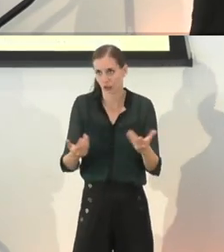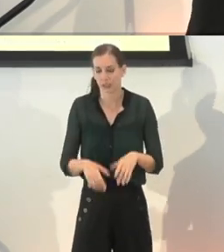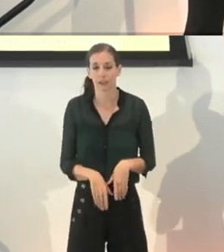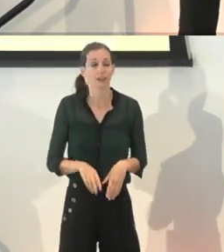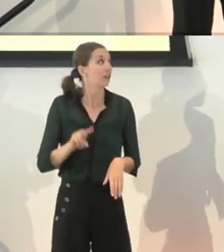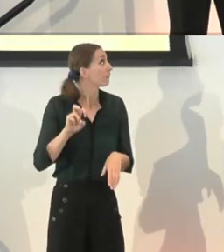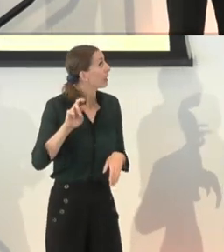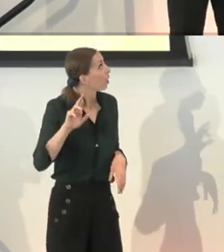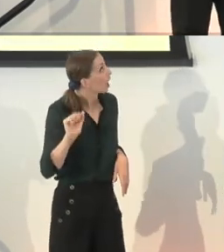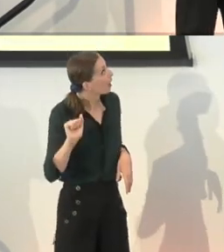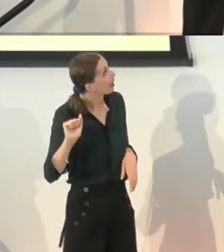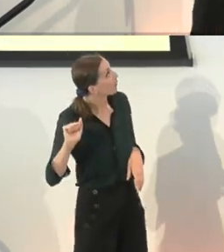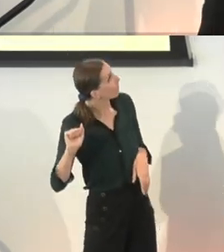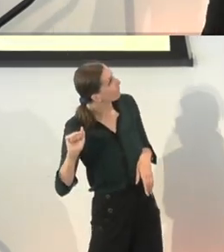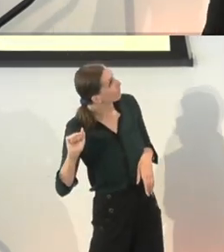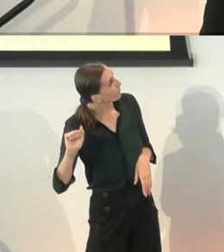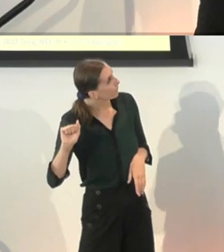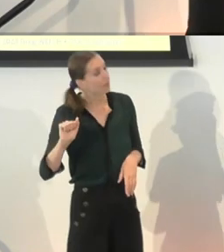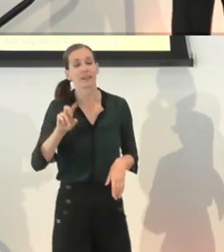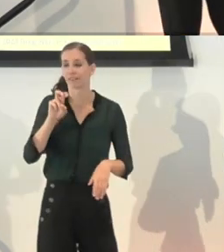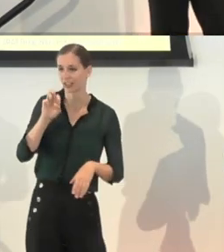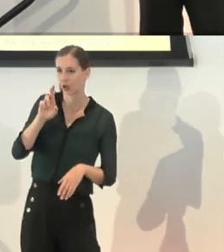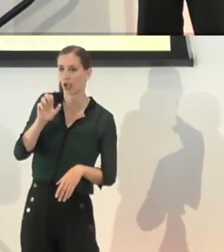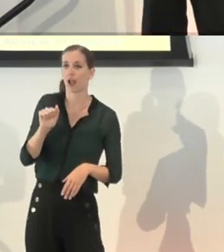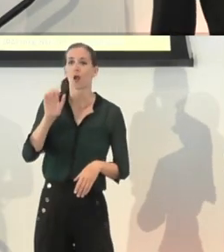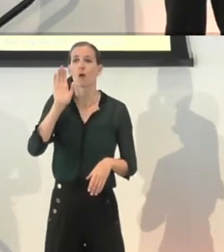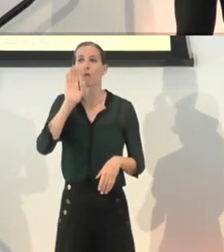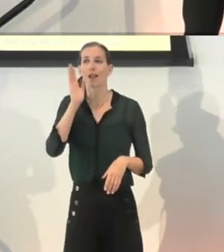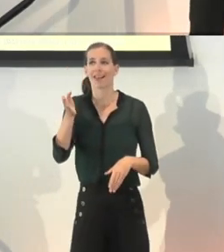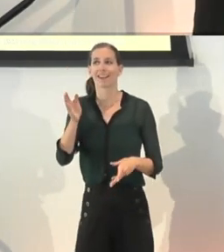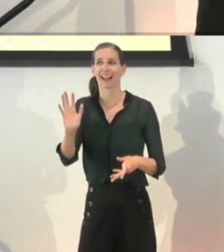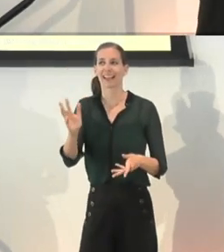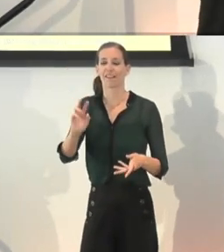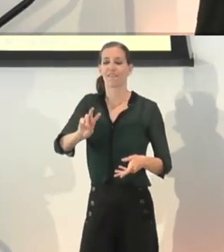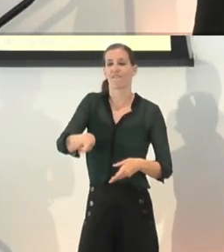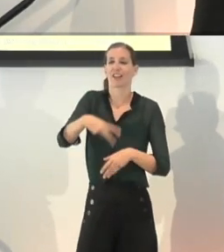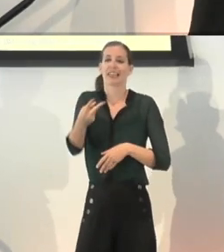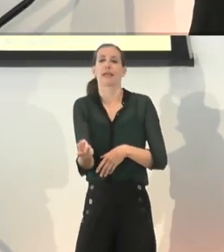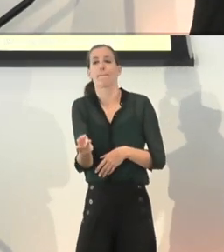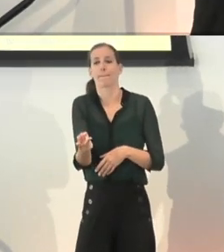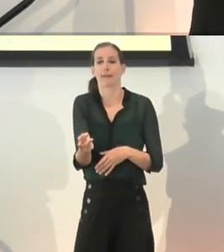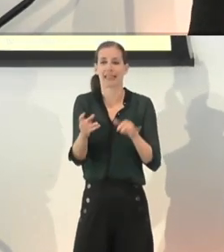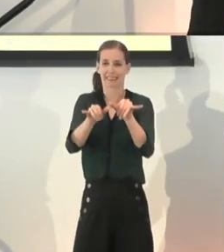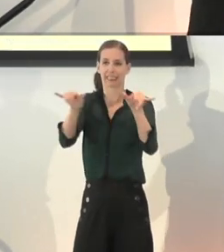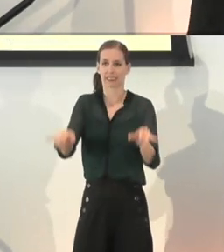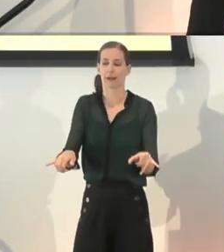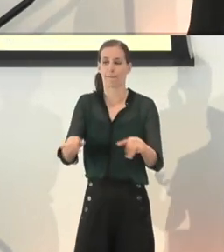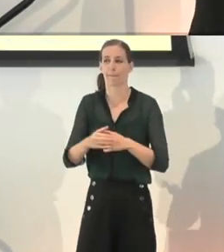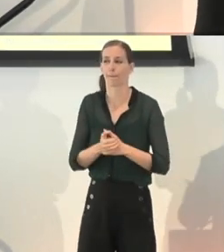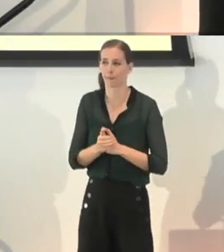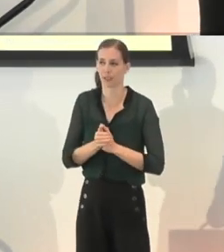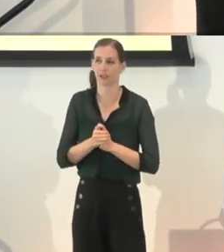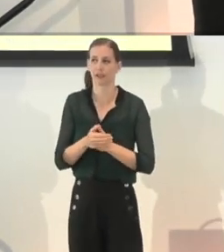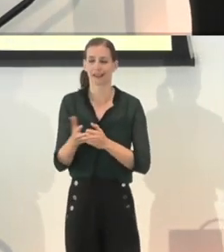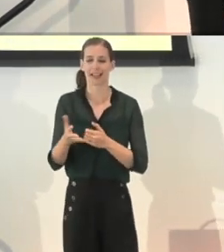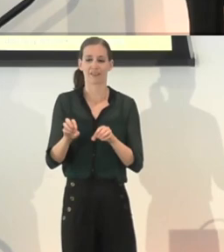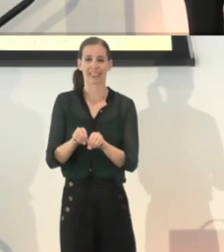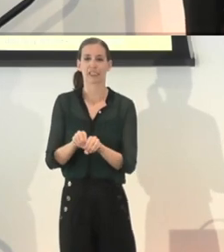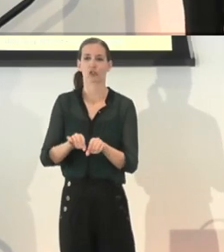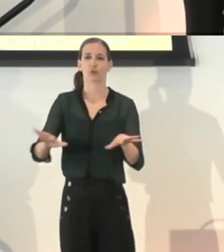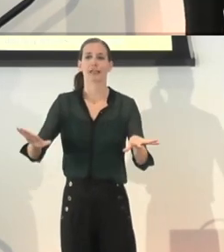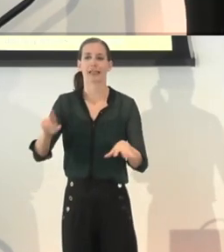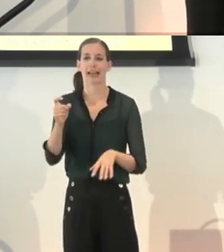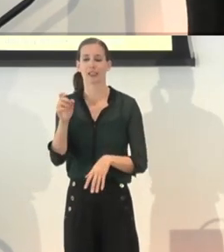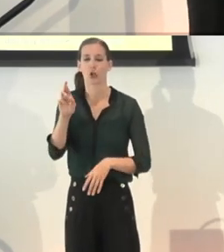will flip us around like a distributed Exar experience if you will. We will have a pool,